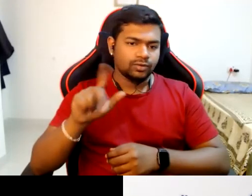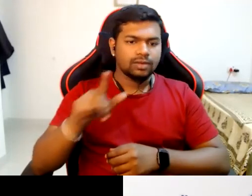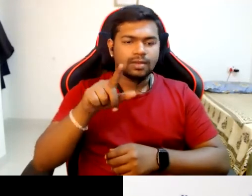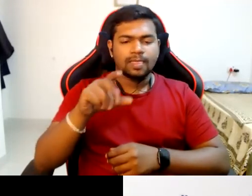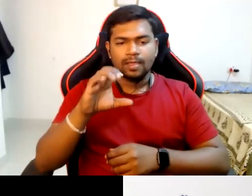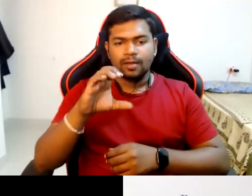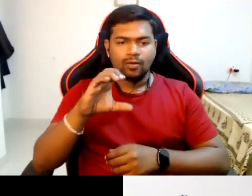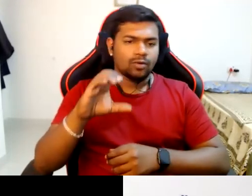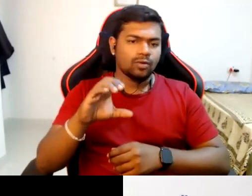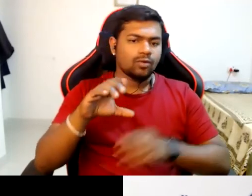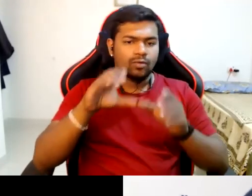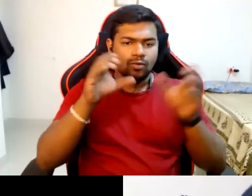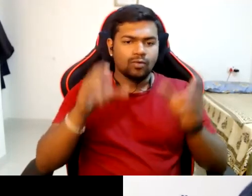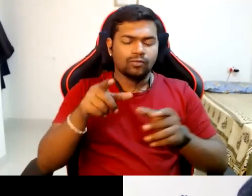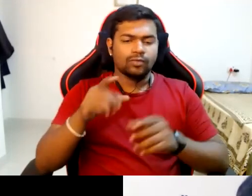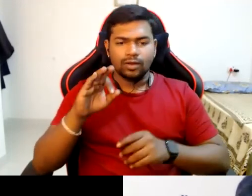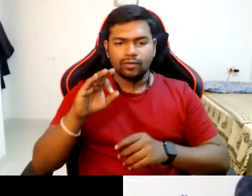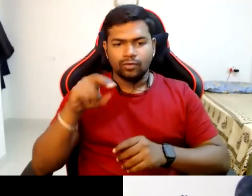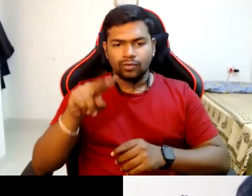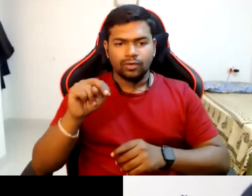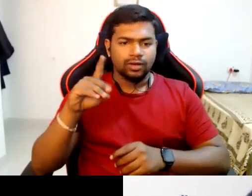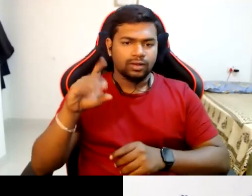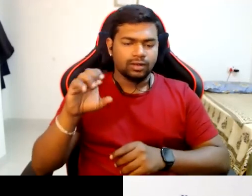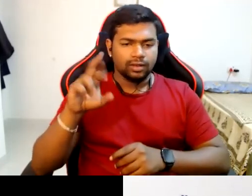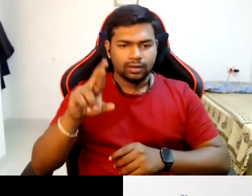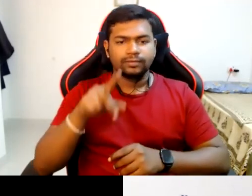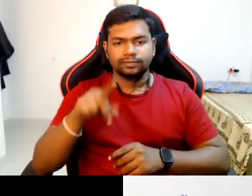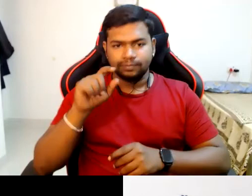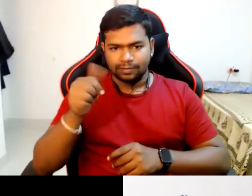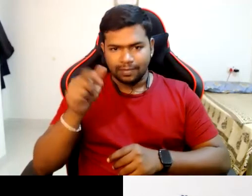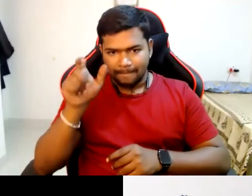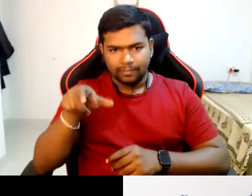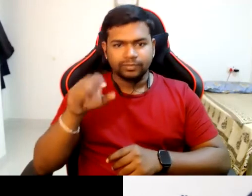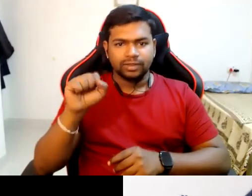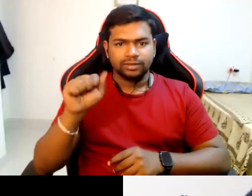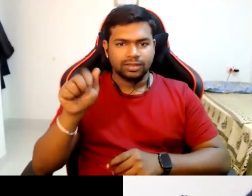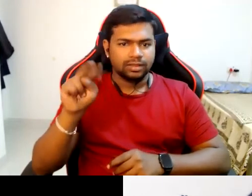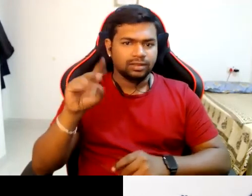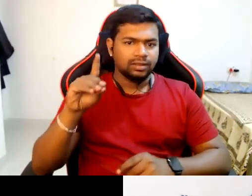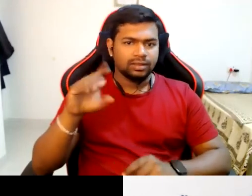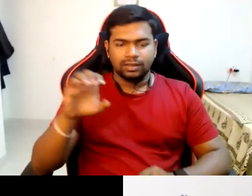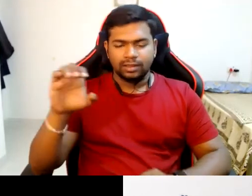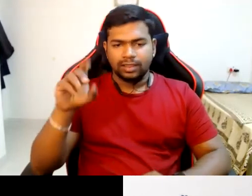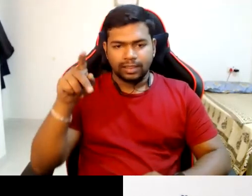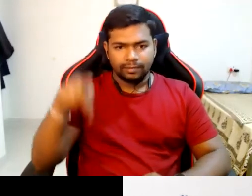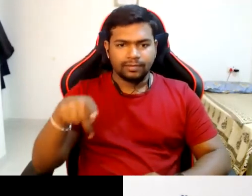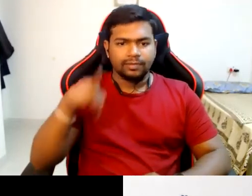Today I'm joined with Sandeep. Sandeep, is working currently working with